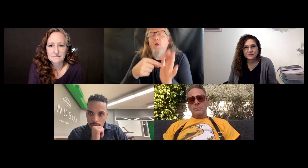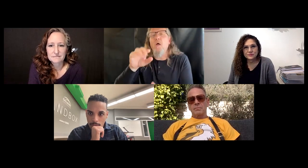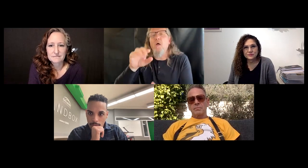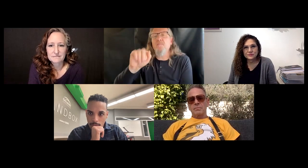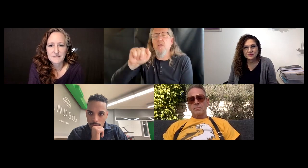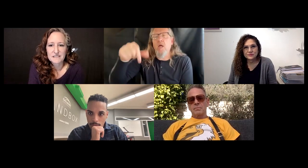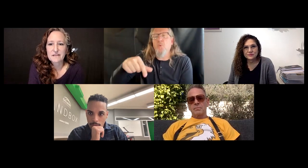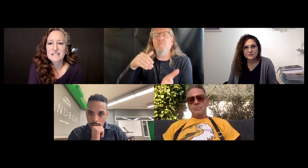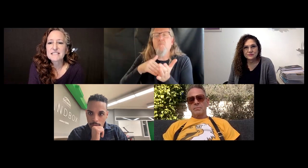So this is an example. This is a landmark frequently asked questions page.